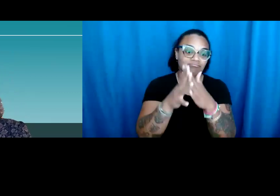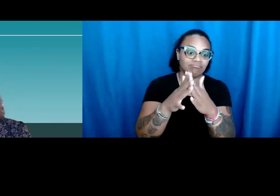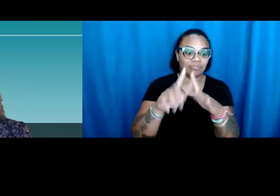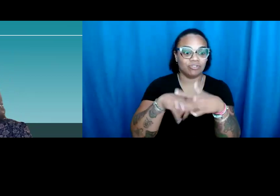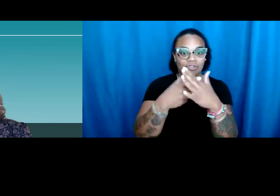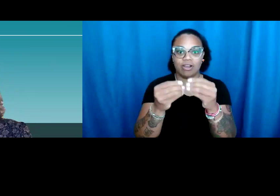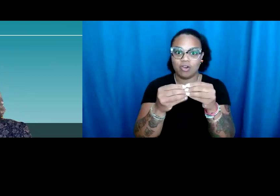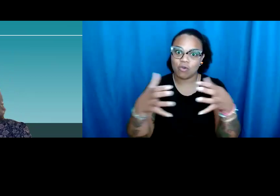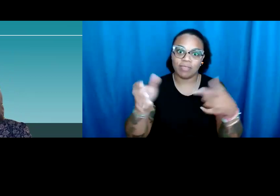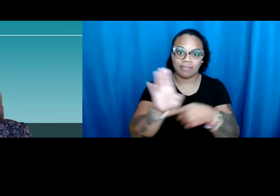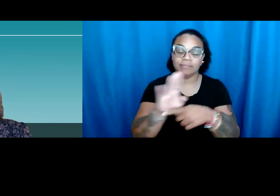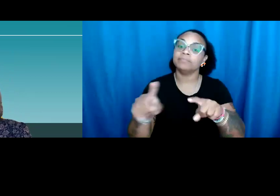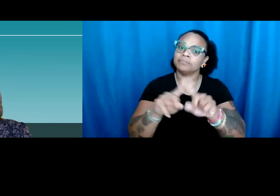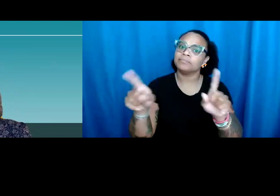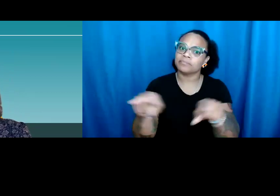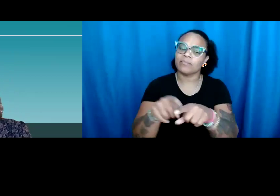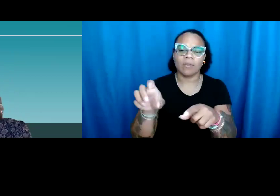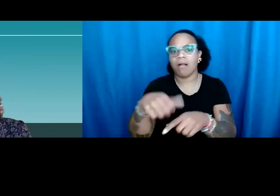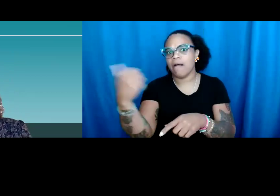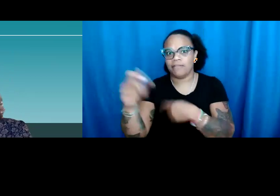But also a wide range of other materials.